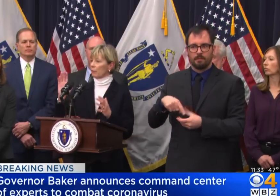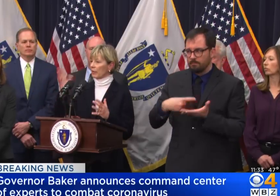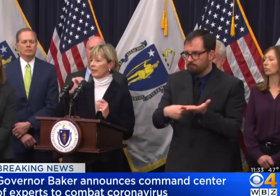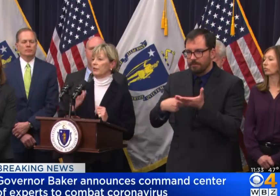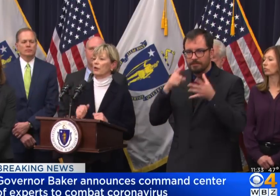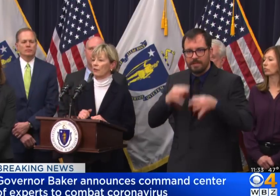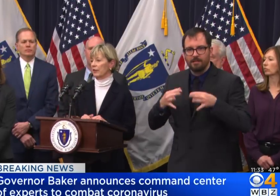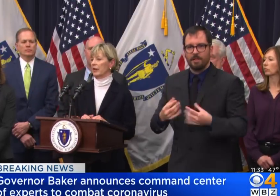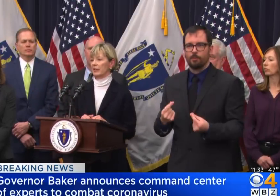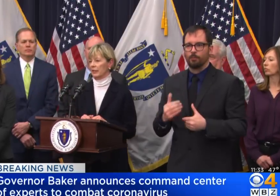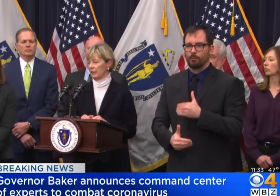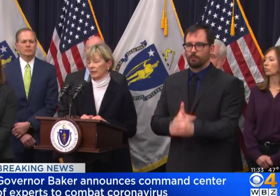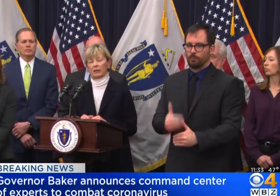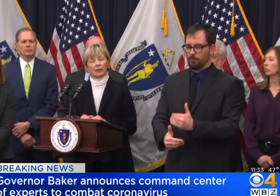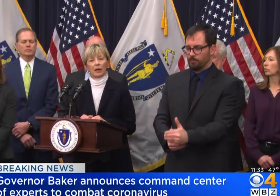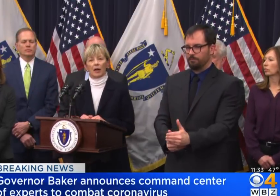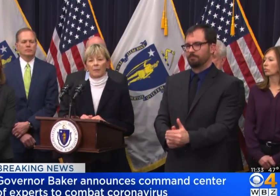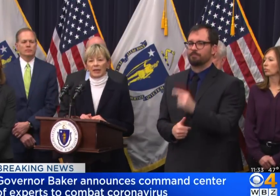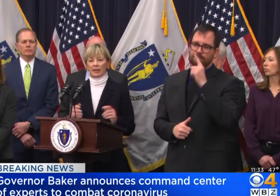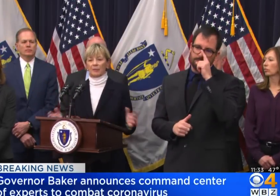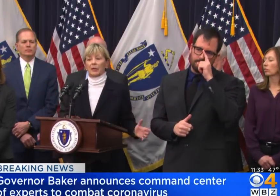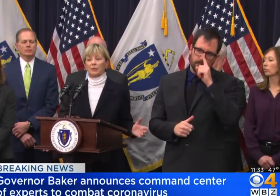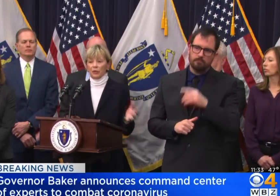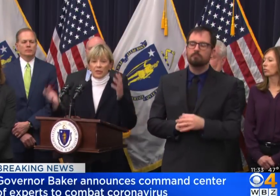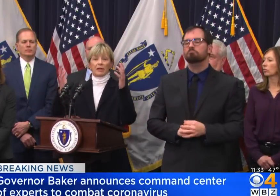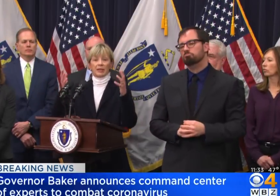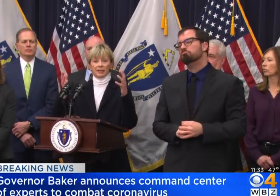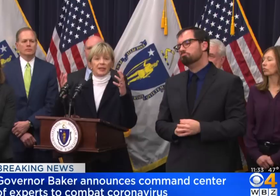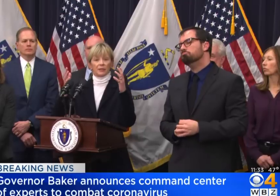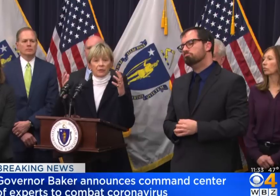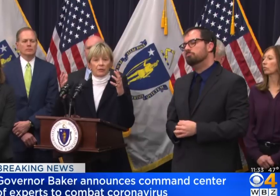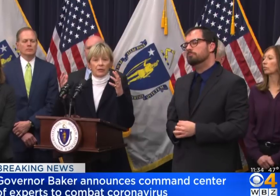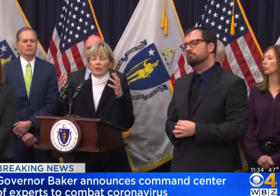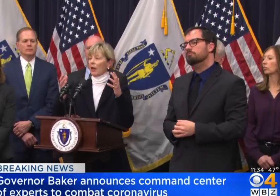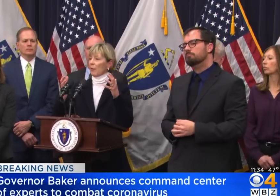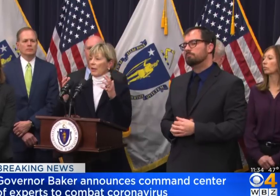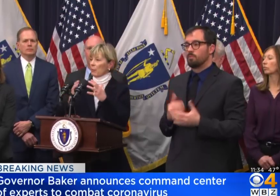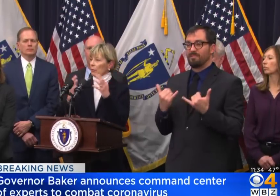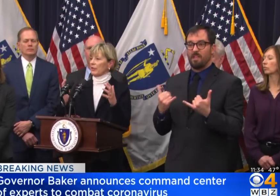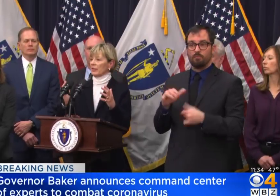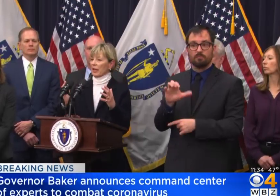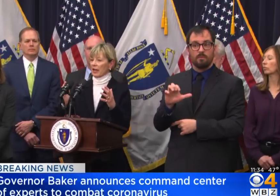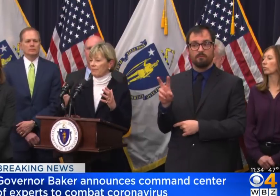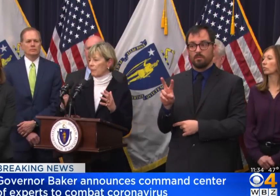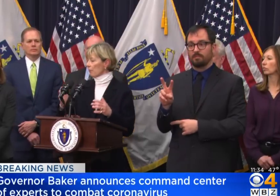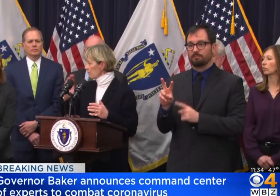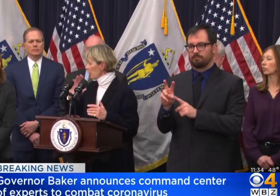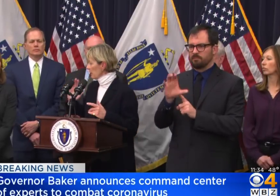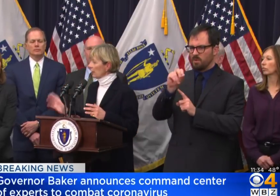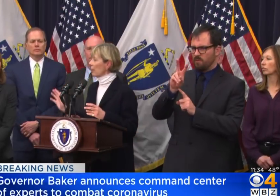AS WELL AS MOST OF THE FOLKS BEHIND ME HAVE APPOINTED SOMEONE WHO WILL BE THE DECISION MAKER. AN ISSUE WILL COME UP RELATED TO